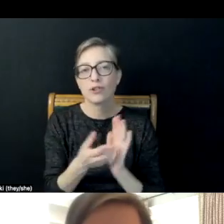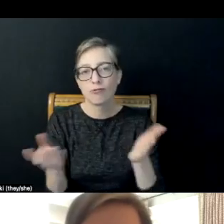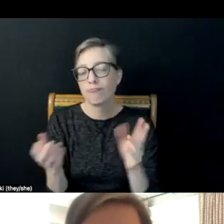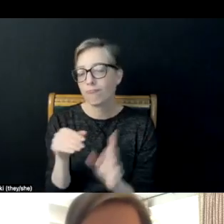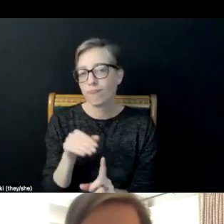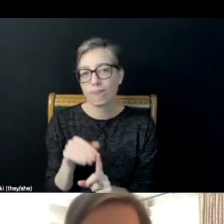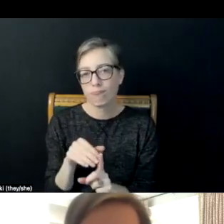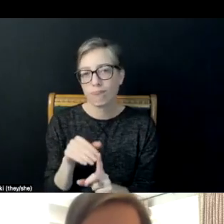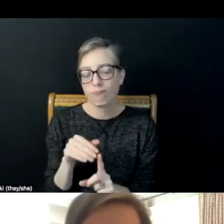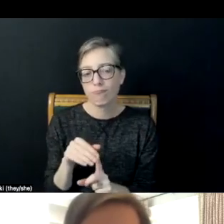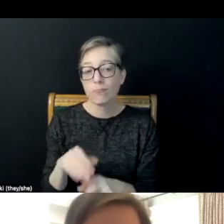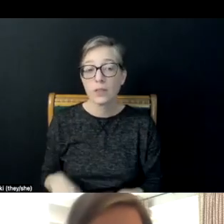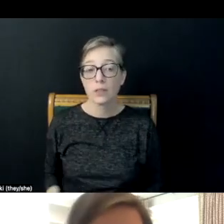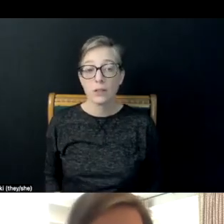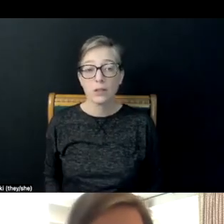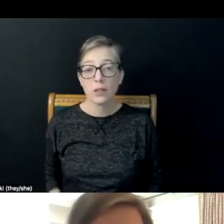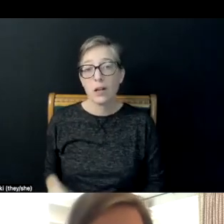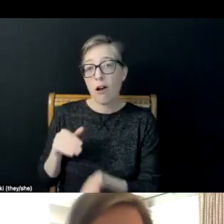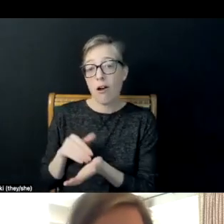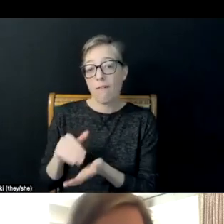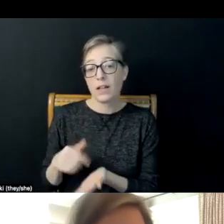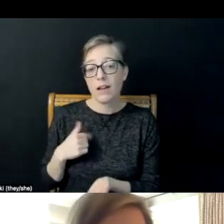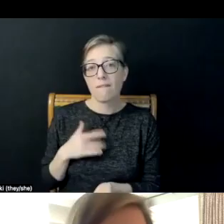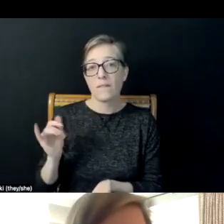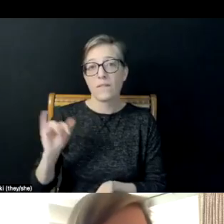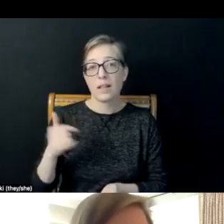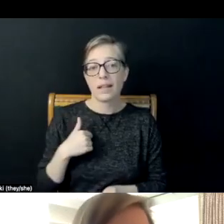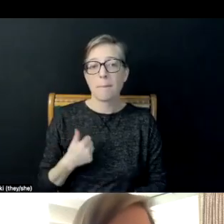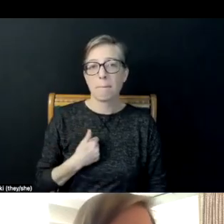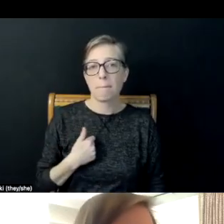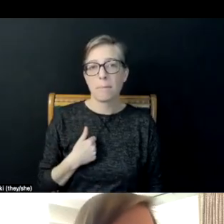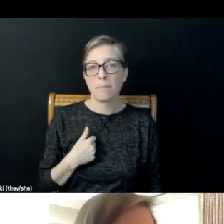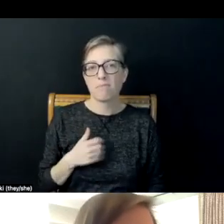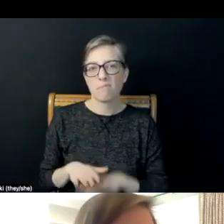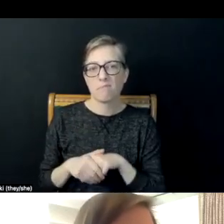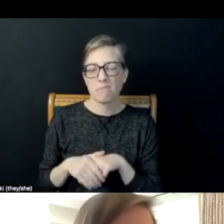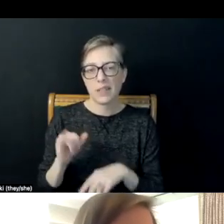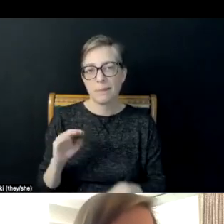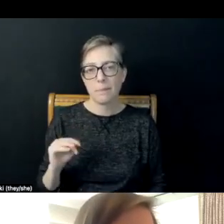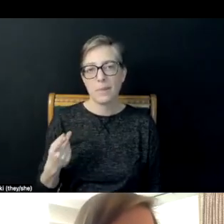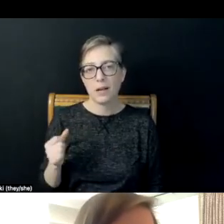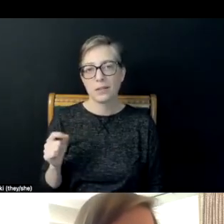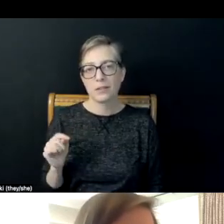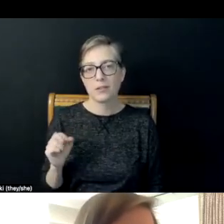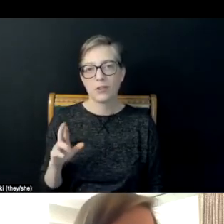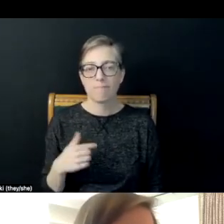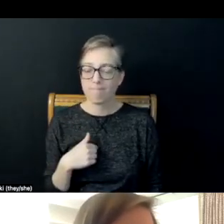I feel like I am the impostor and I shouldn't really be giving any talk on the experience of individuals with disabilities.